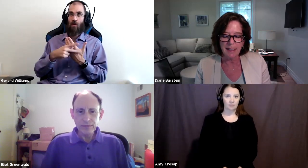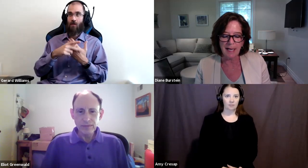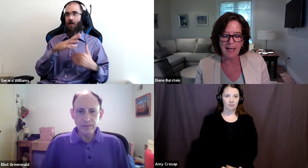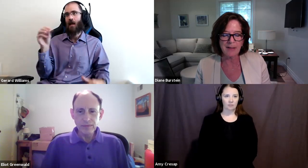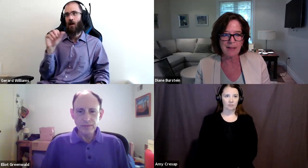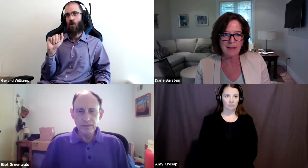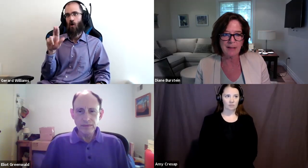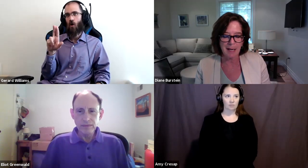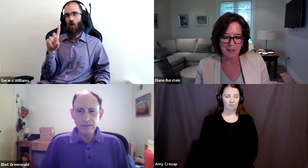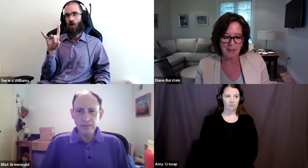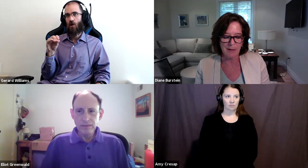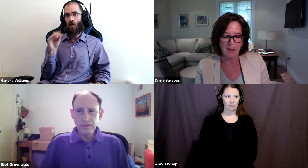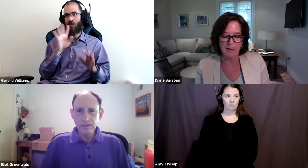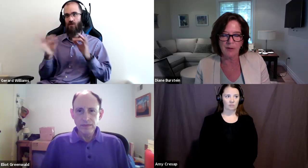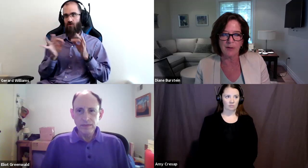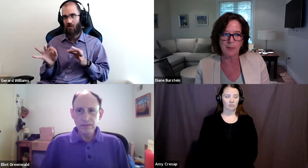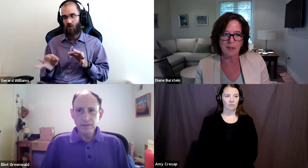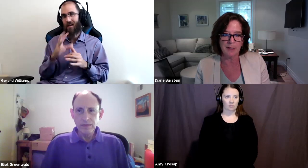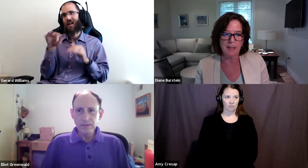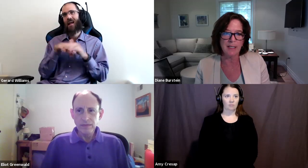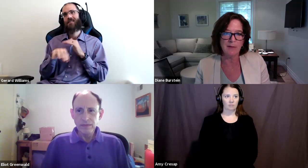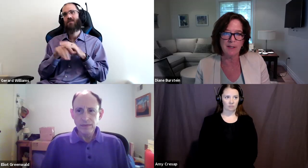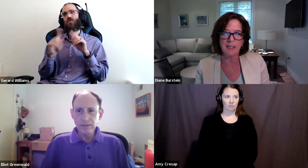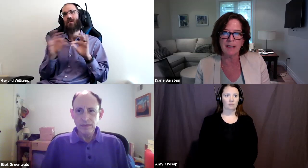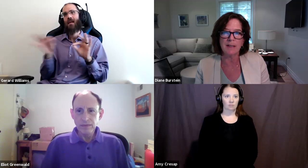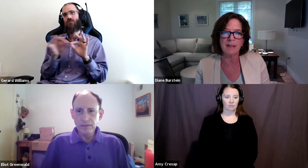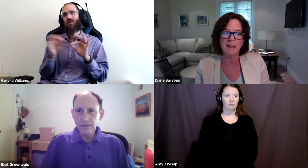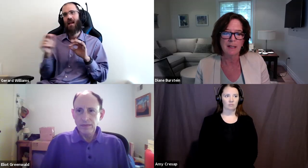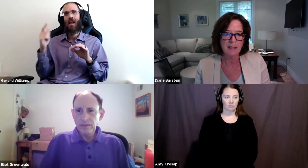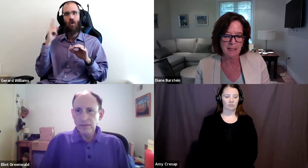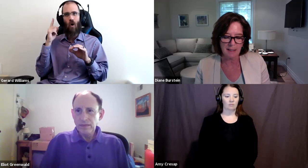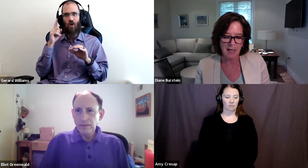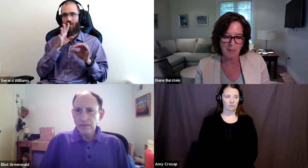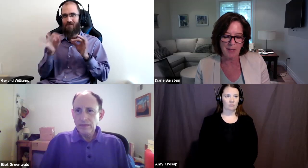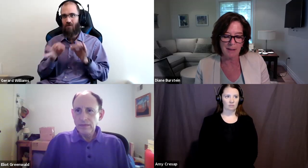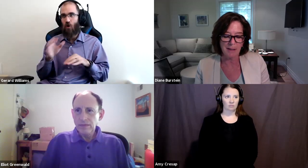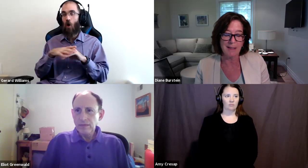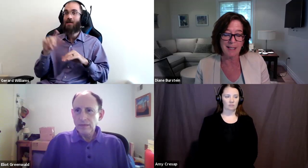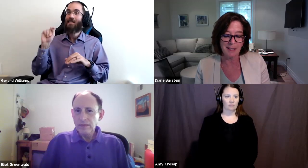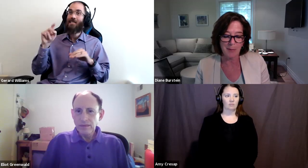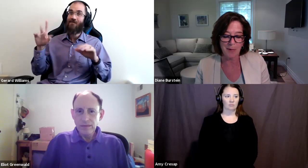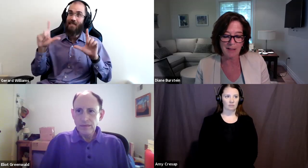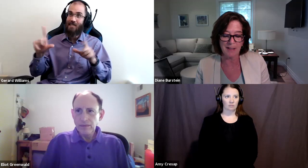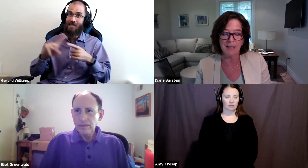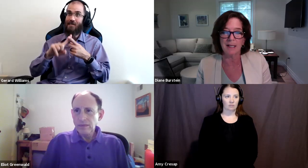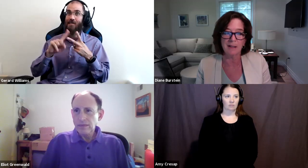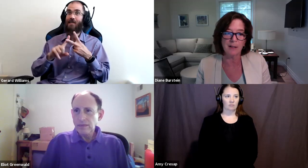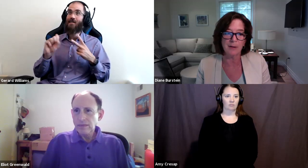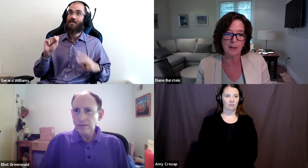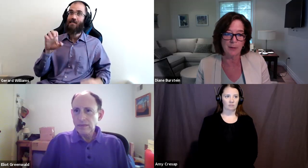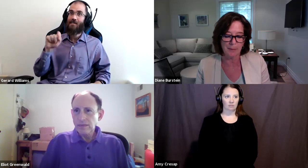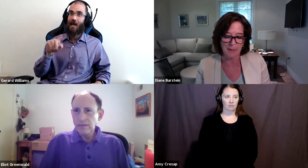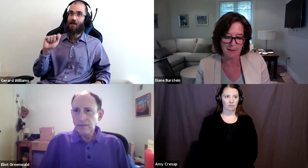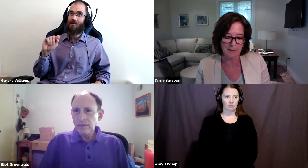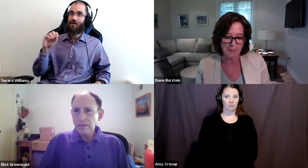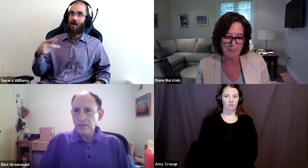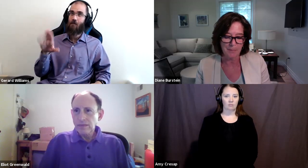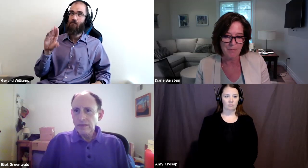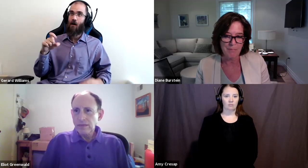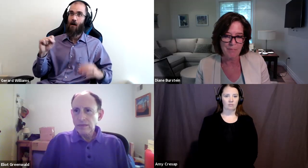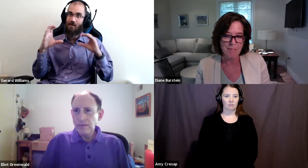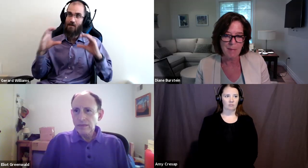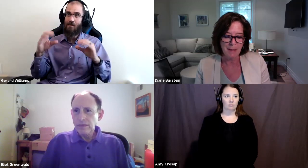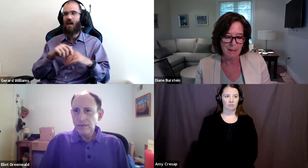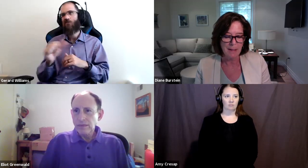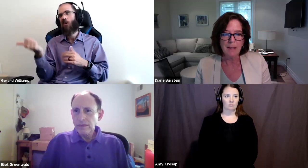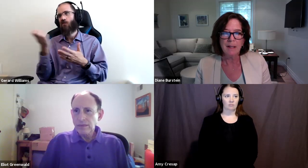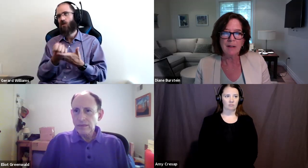and access to captioning and audio description on TV sets, set-top boxes and other equipment.